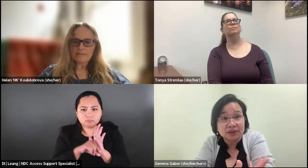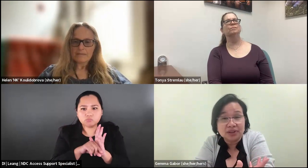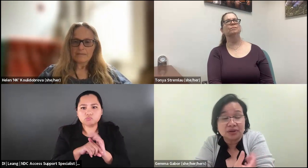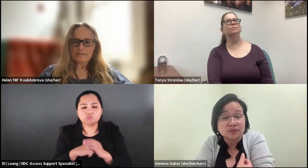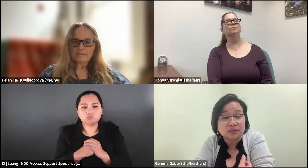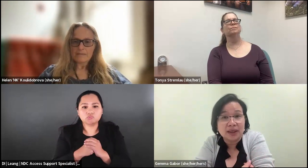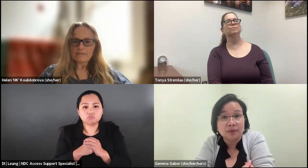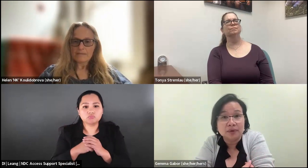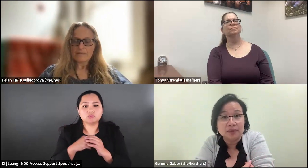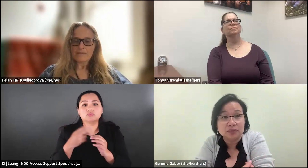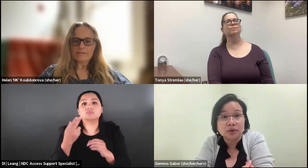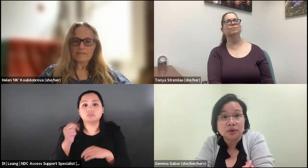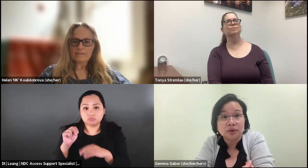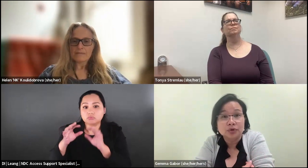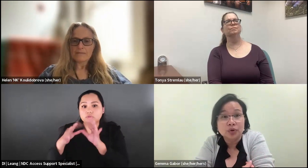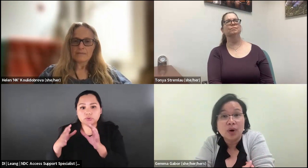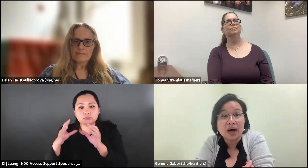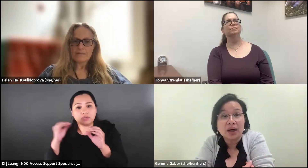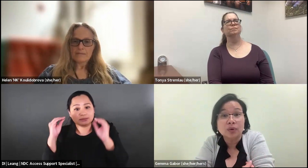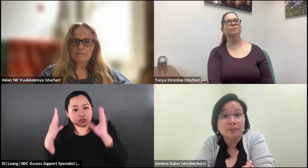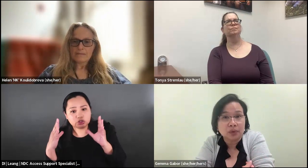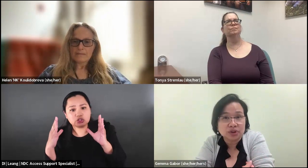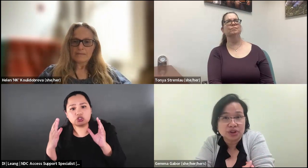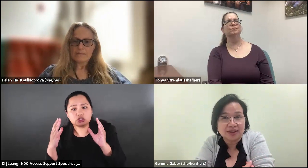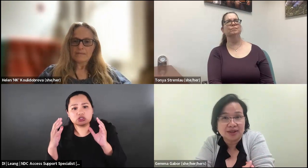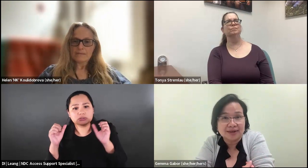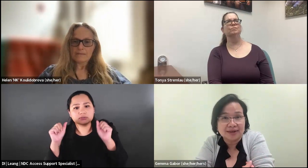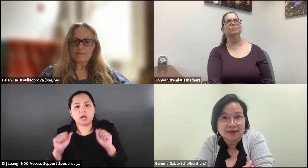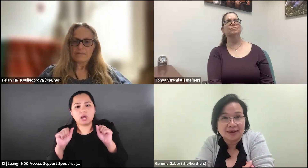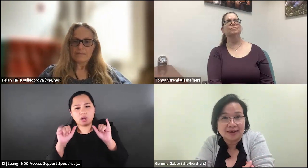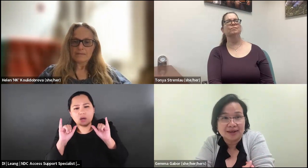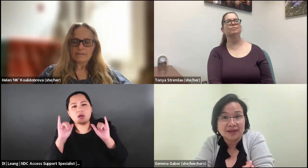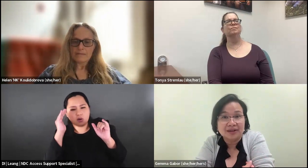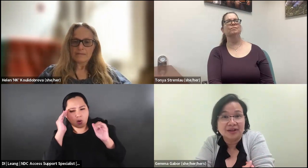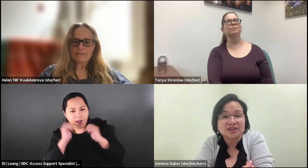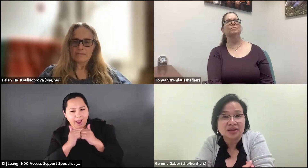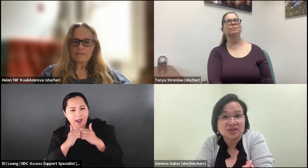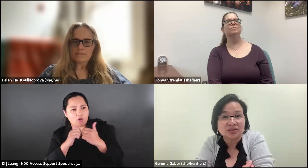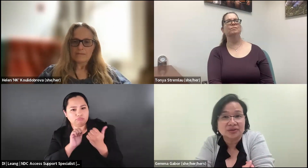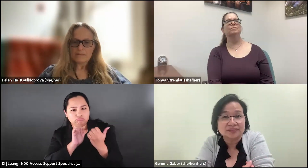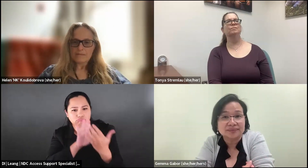the teachers, will be able to know how to approach their instruction.